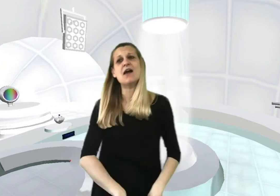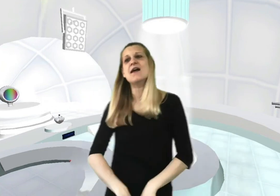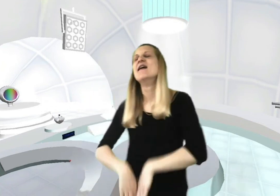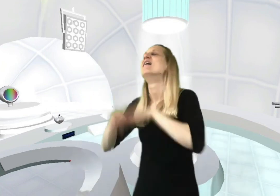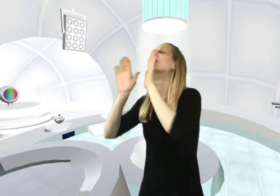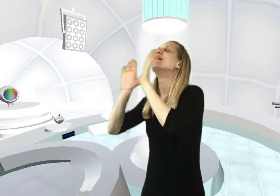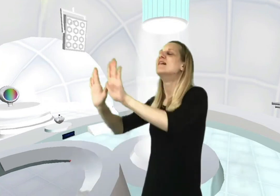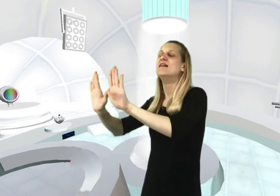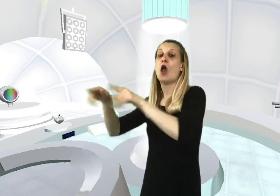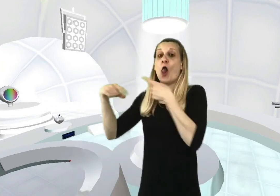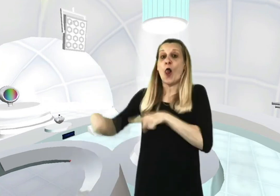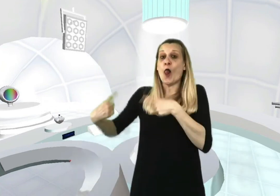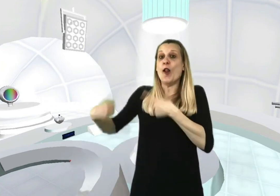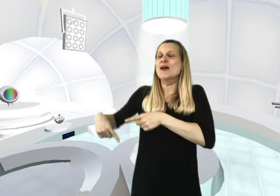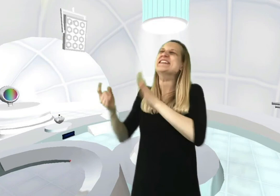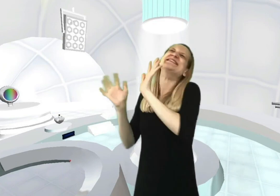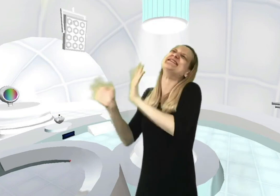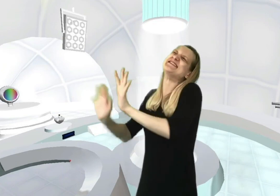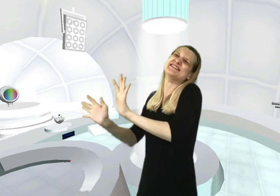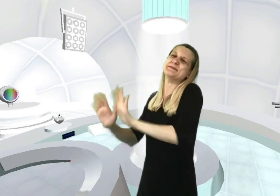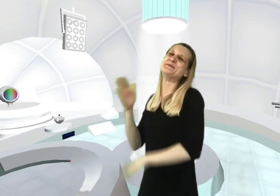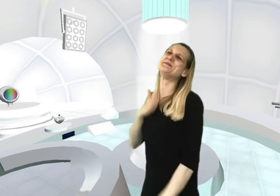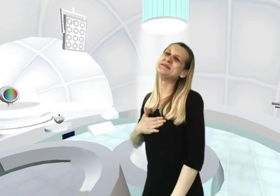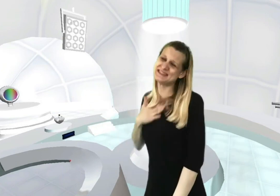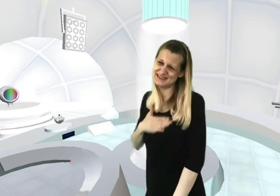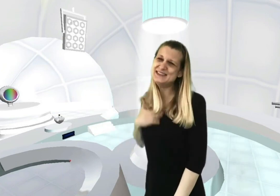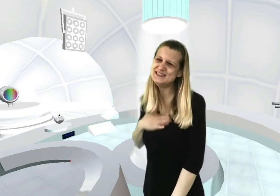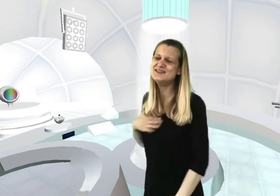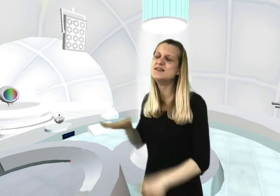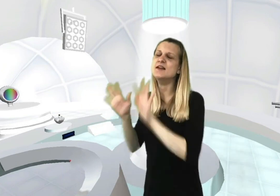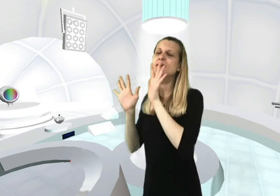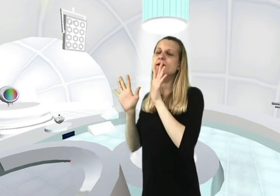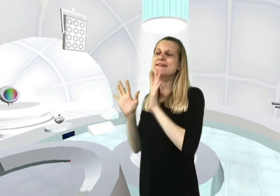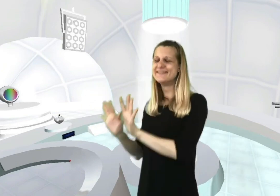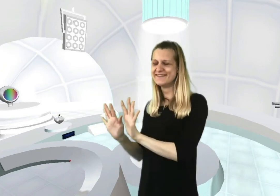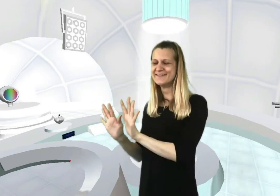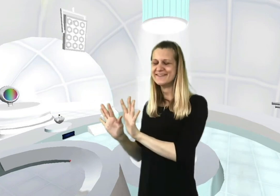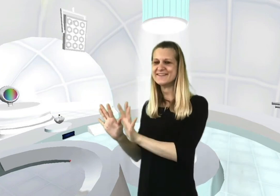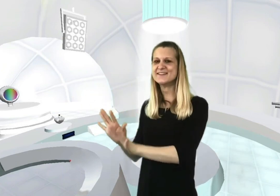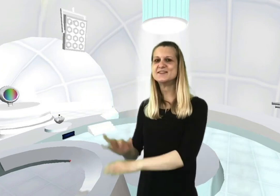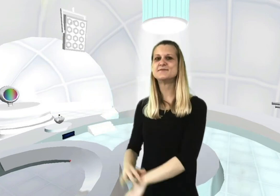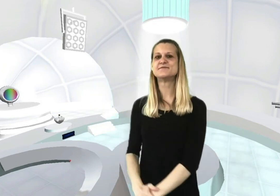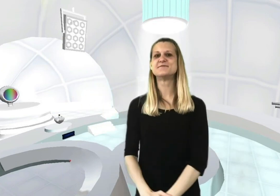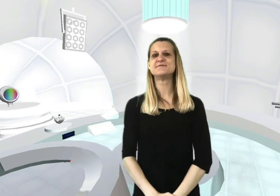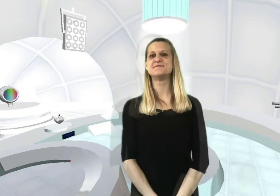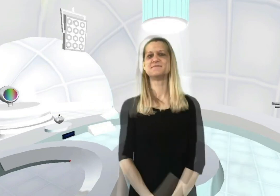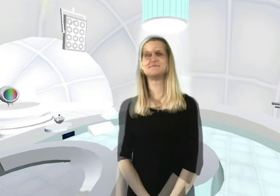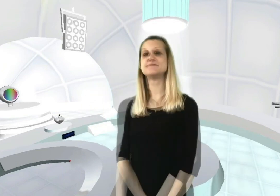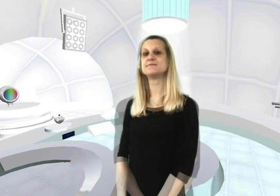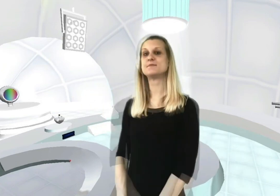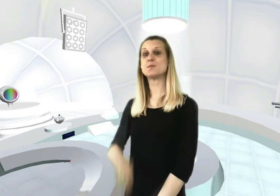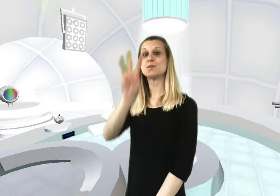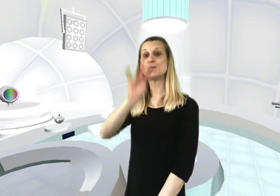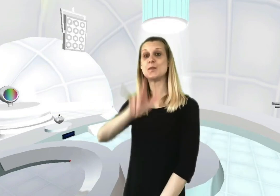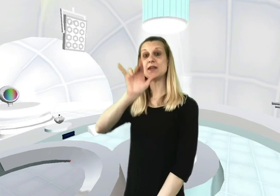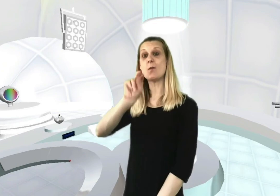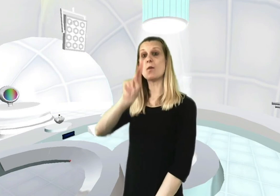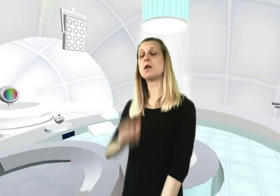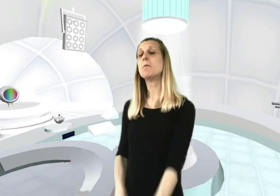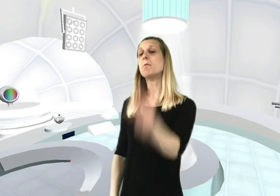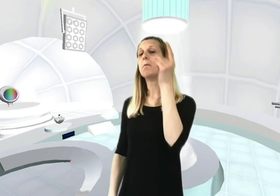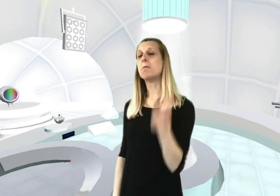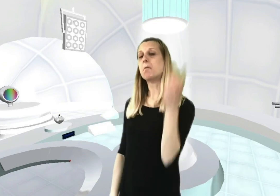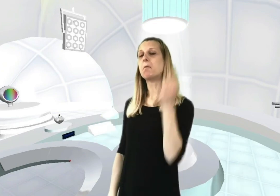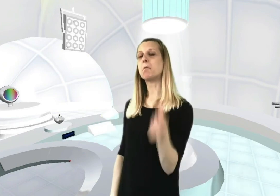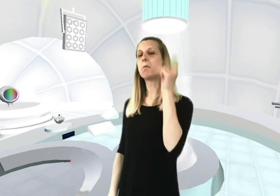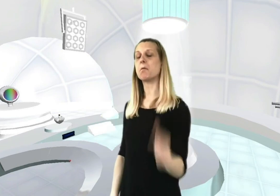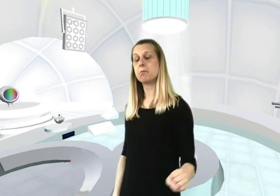"No arguments, please!" said Mr. Wonka. He turned away and clicked his fingers three times in the air.